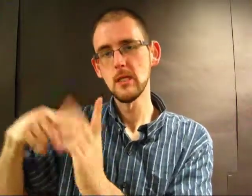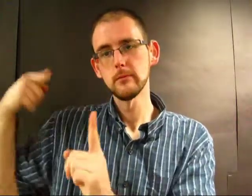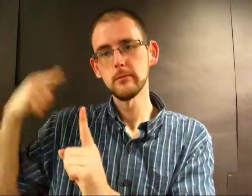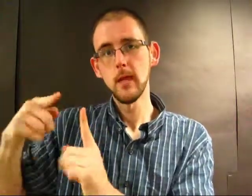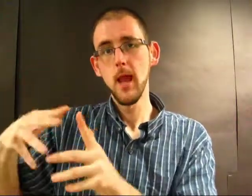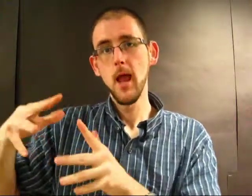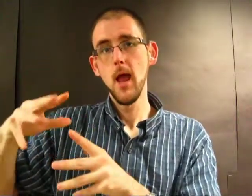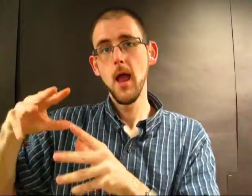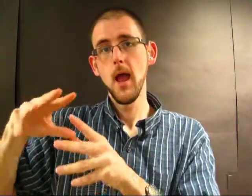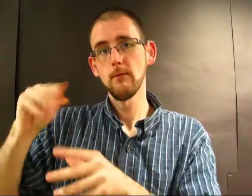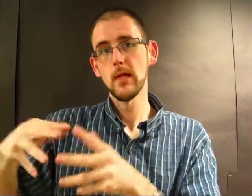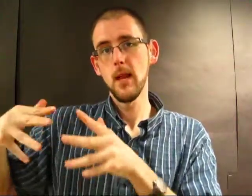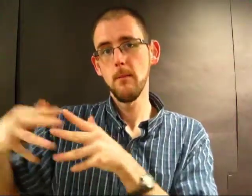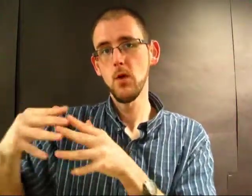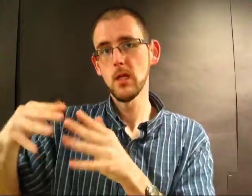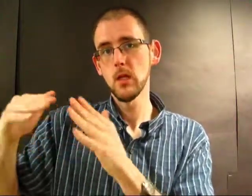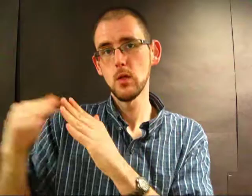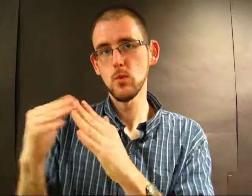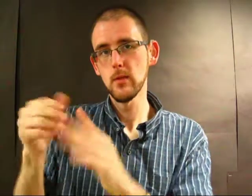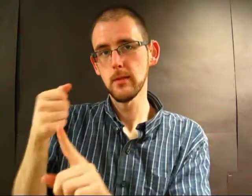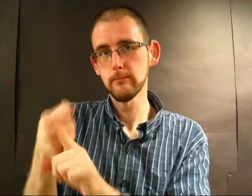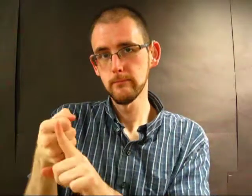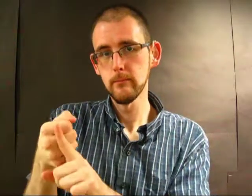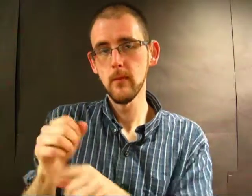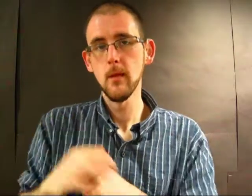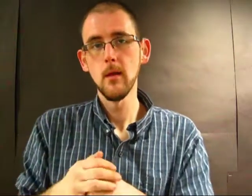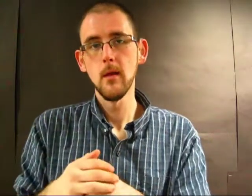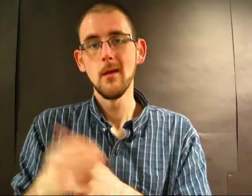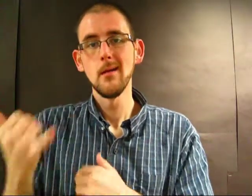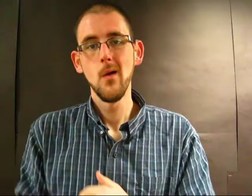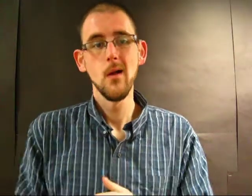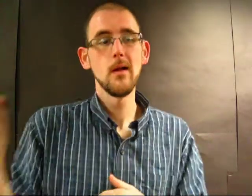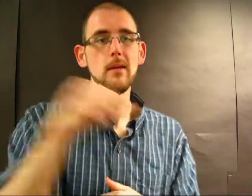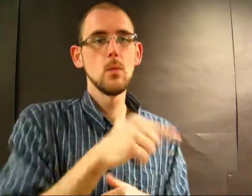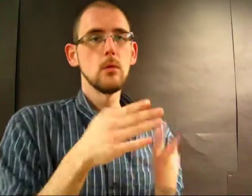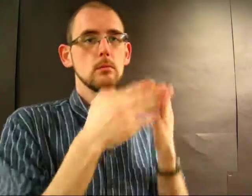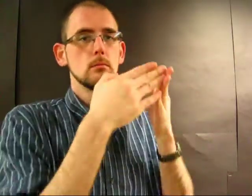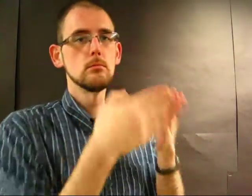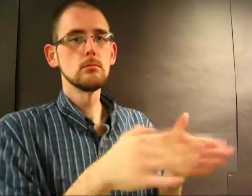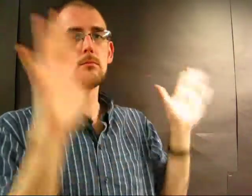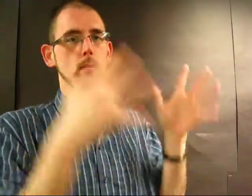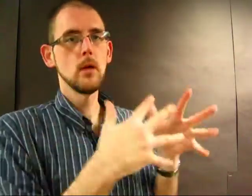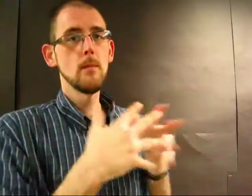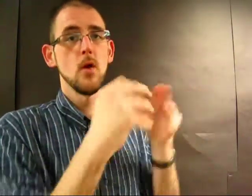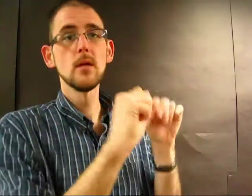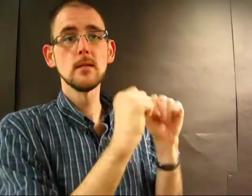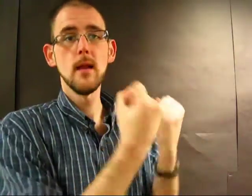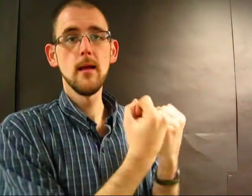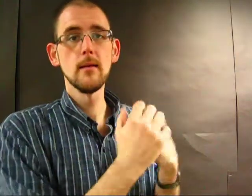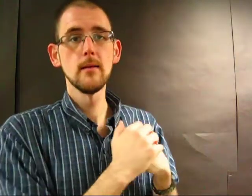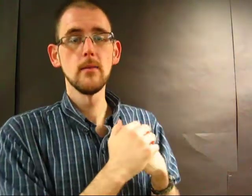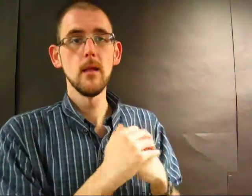But they focused primarily on the impact on the African-American community. This week's book, though, discusses the implications for American society in general.